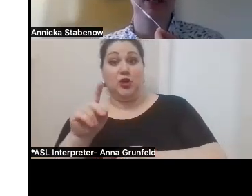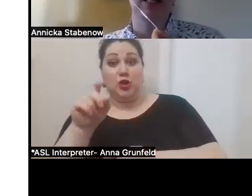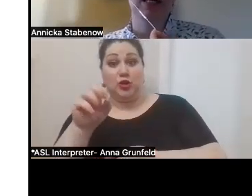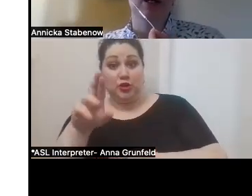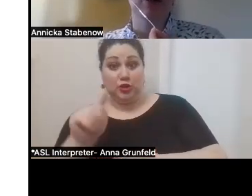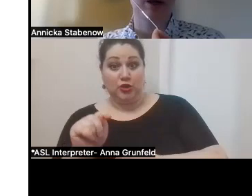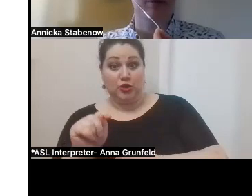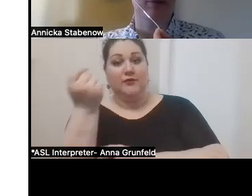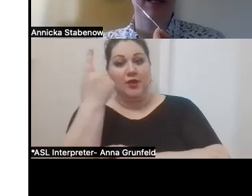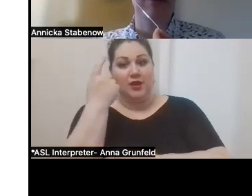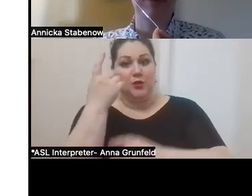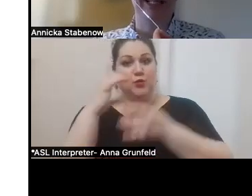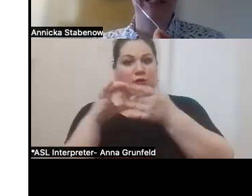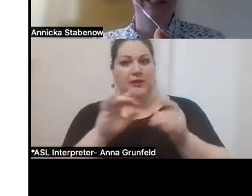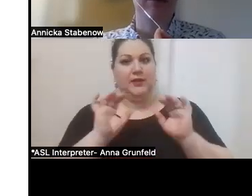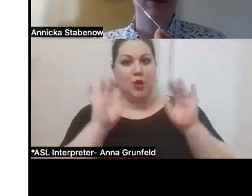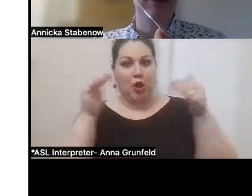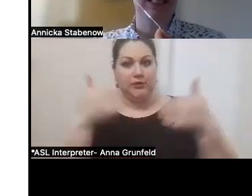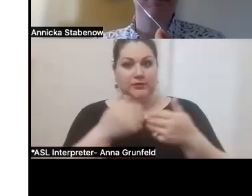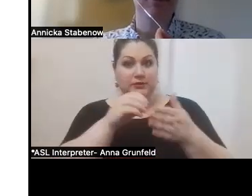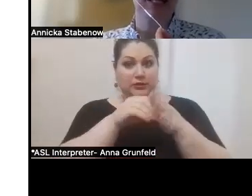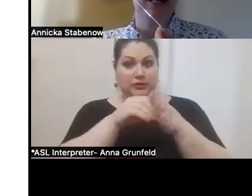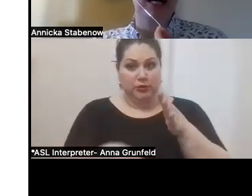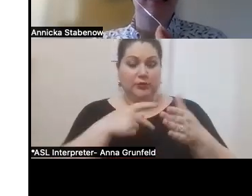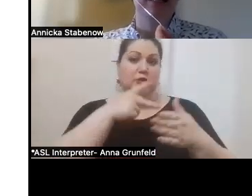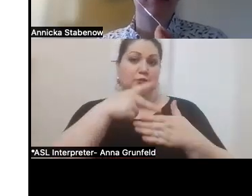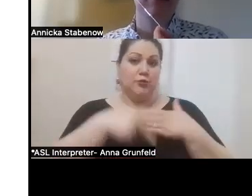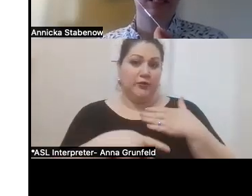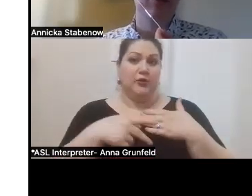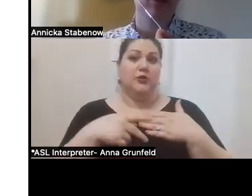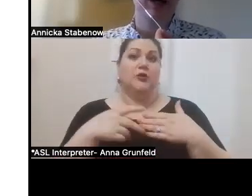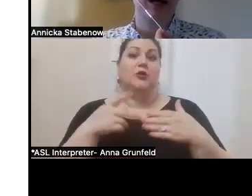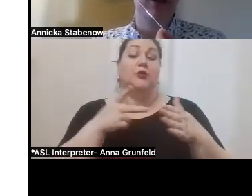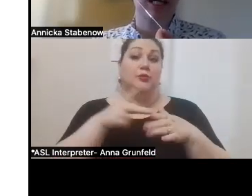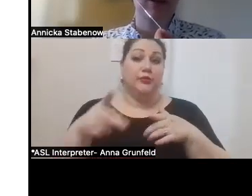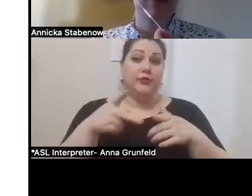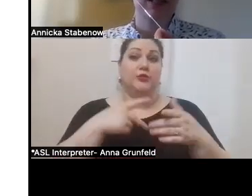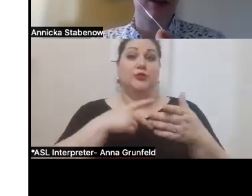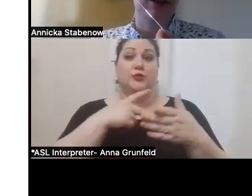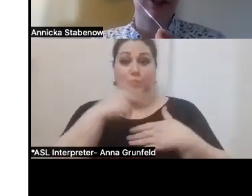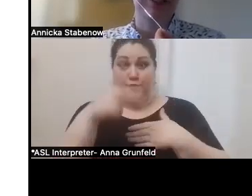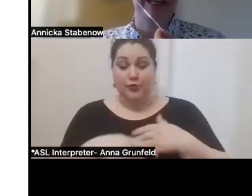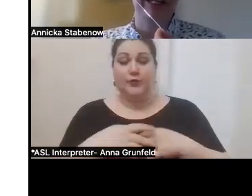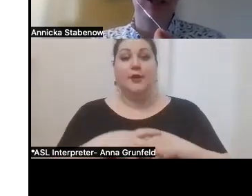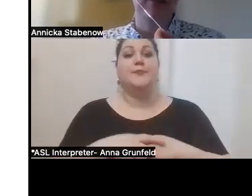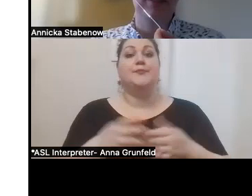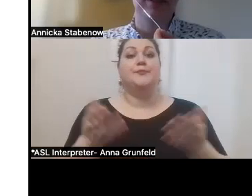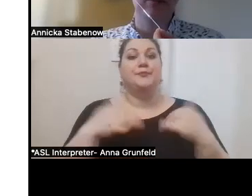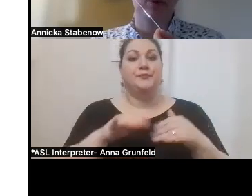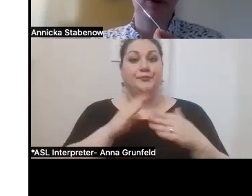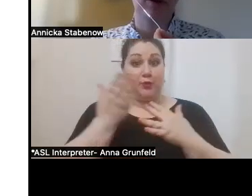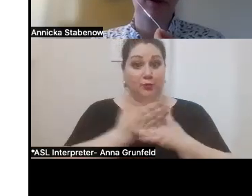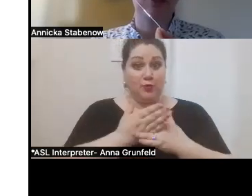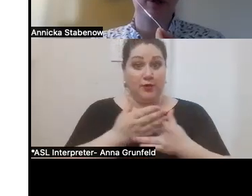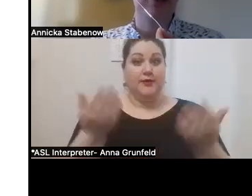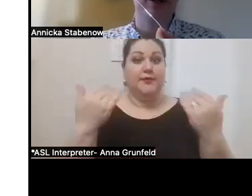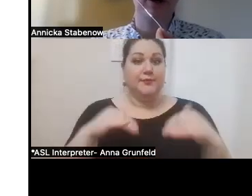We will have a break from 10 to 10:15 At 10:15, we will have our adaptive technologists and Thomas and Lake Porter, as well as our health